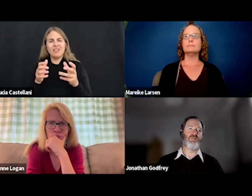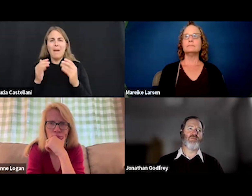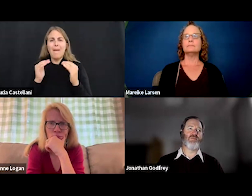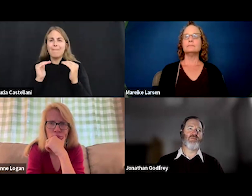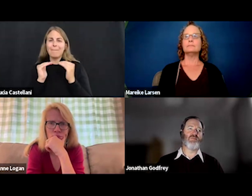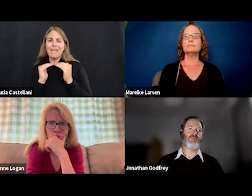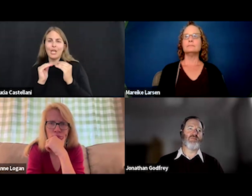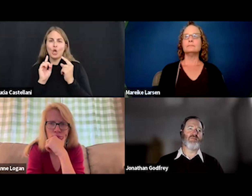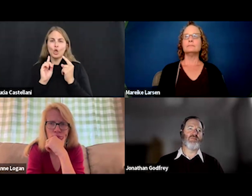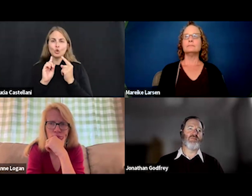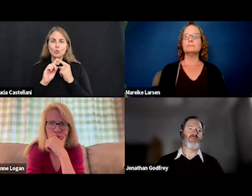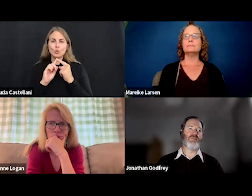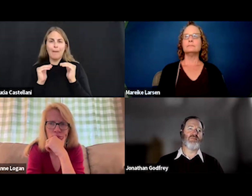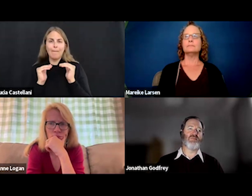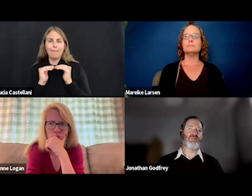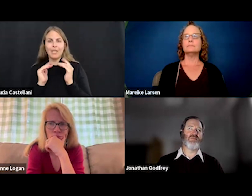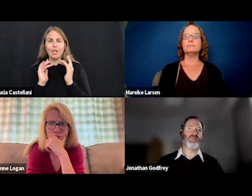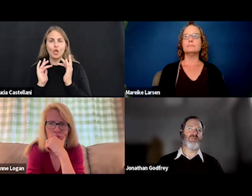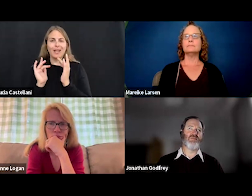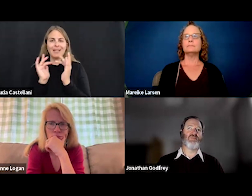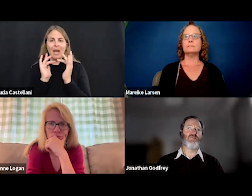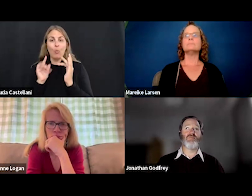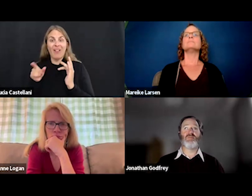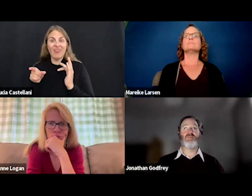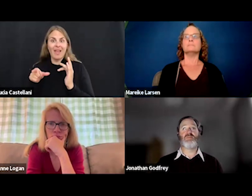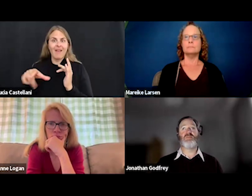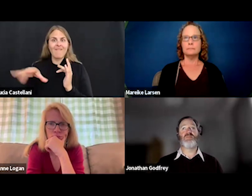of finding the other person that you want to meet?